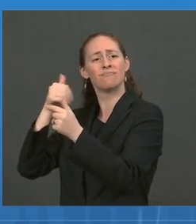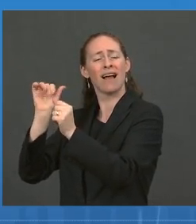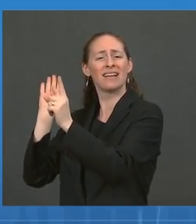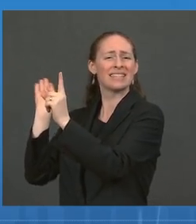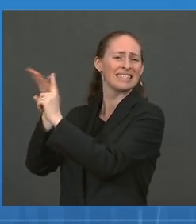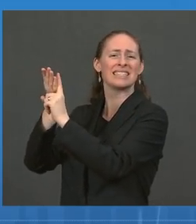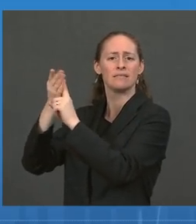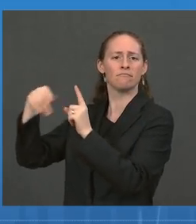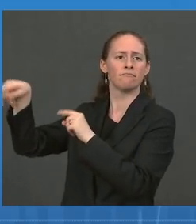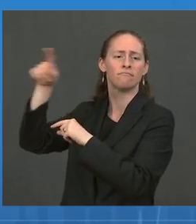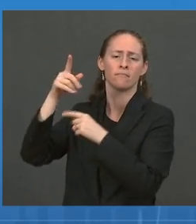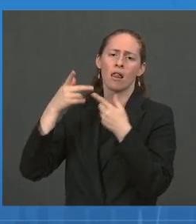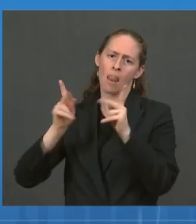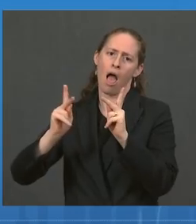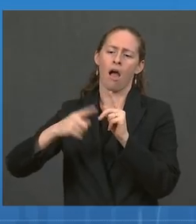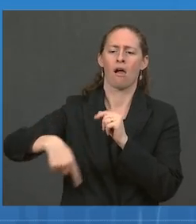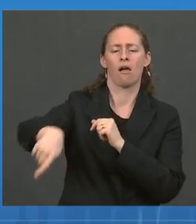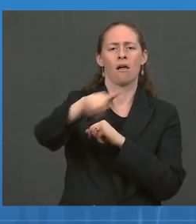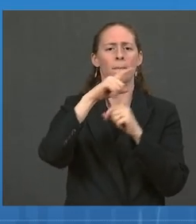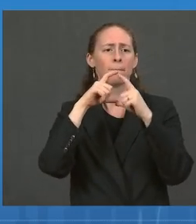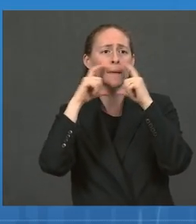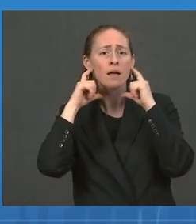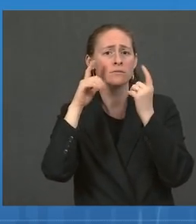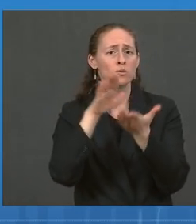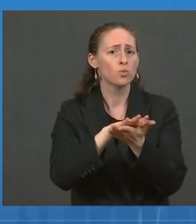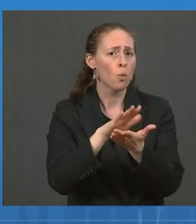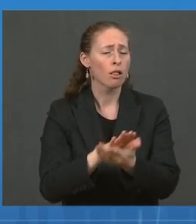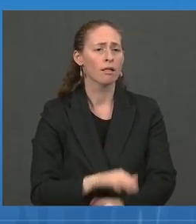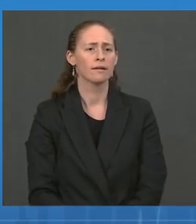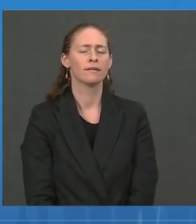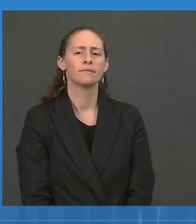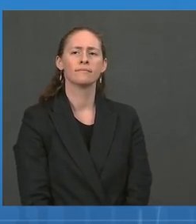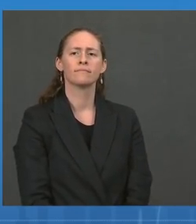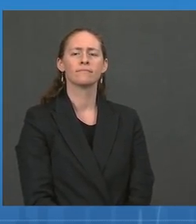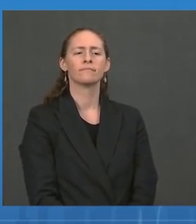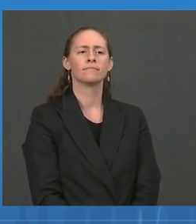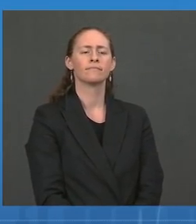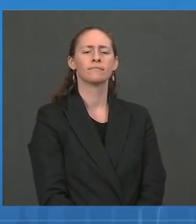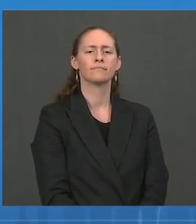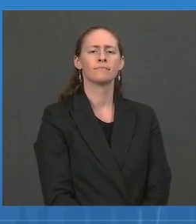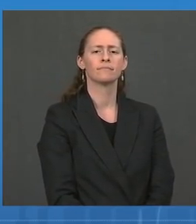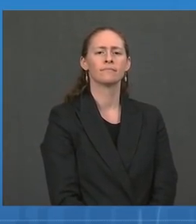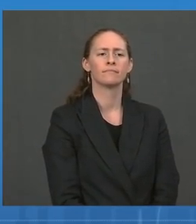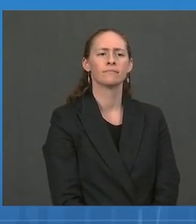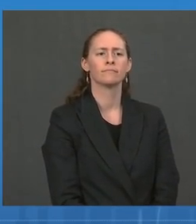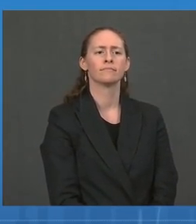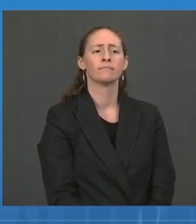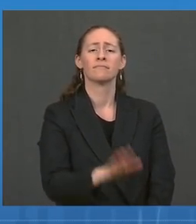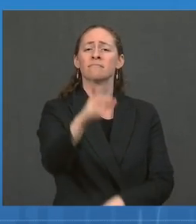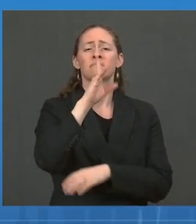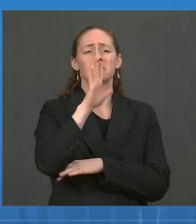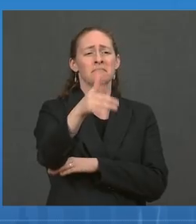Dr. Walensky: Thank you, Rafael. So, several points: One is that the best way to protect our unvaccinated --